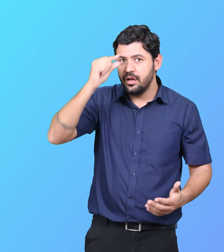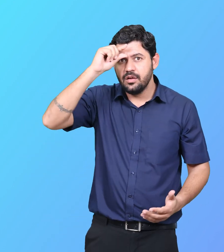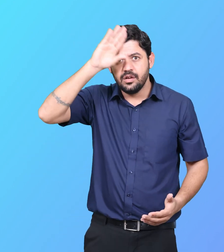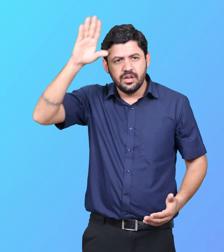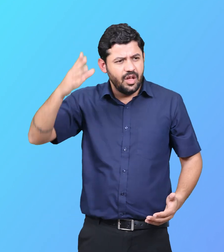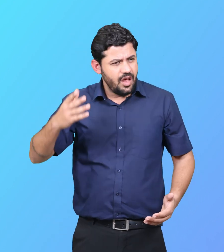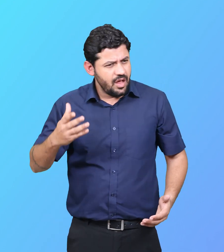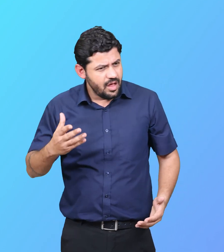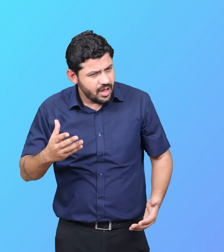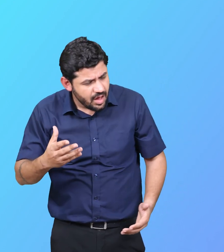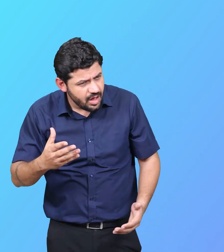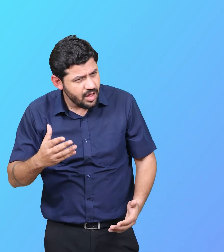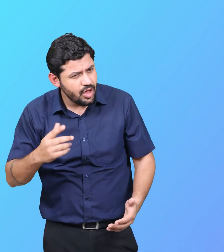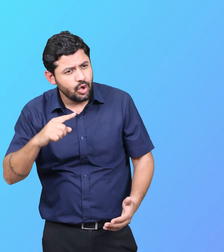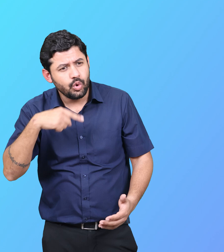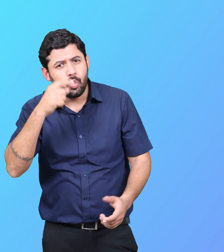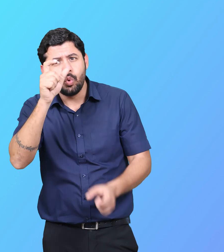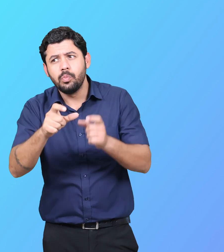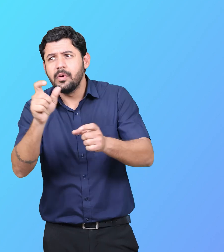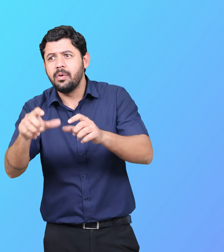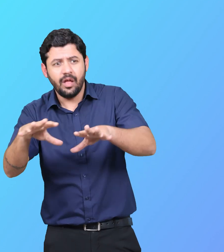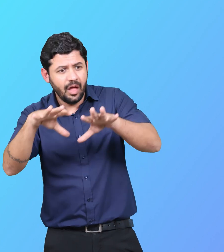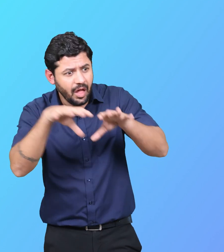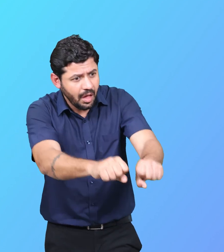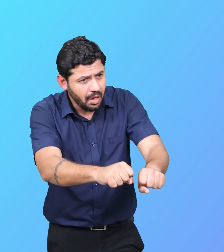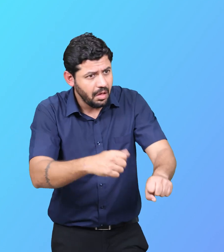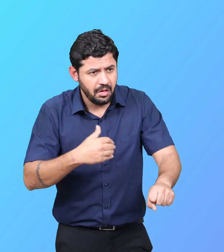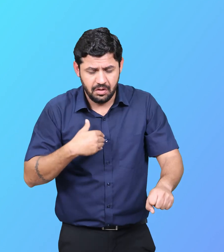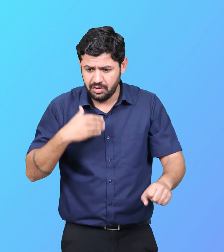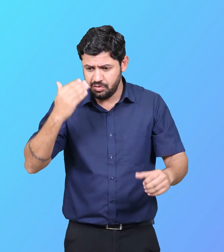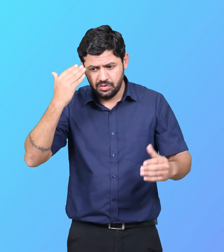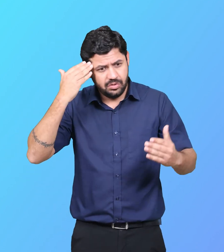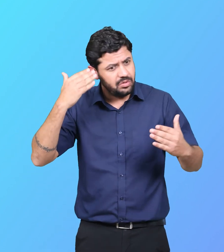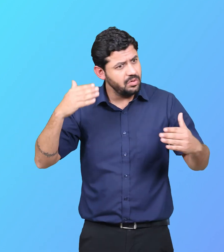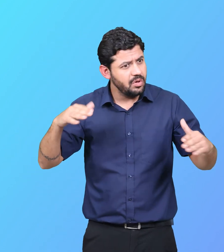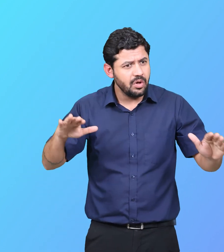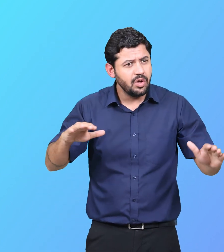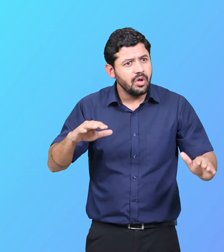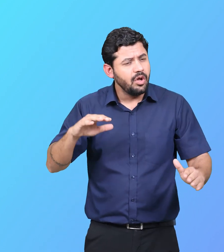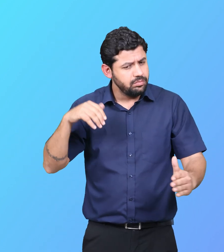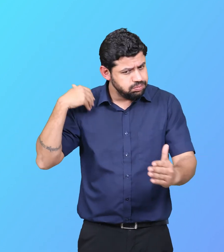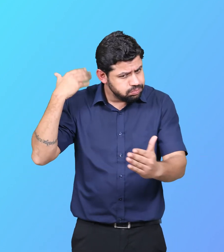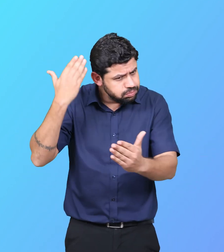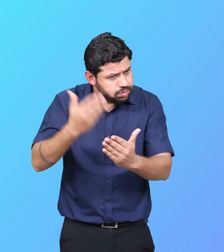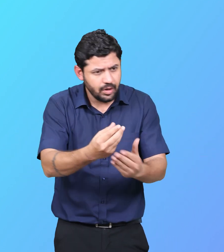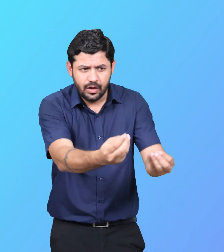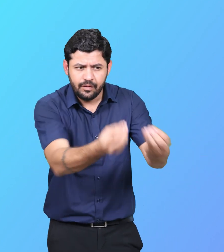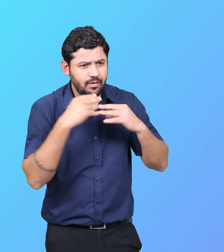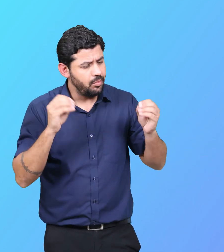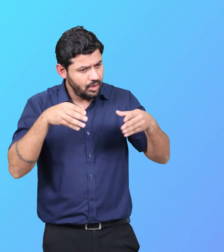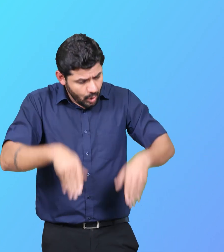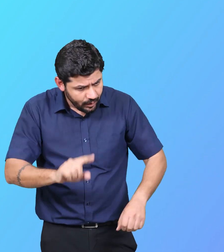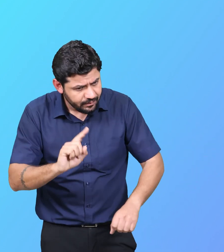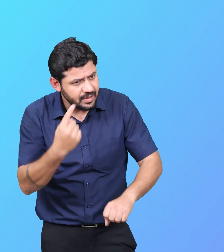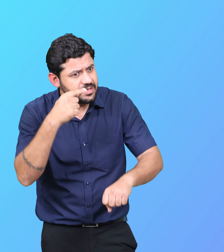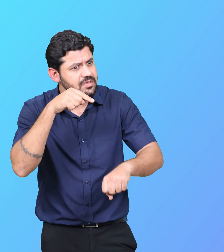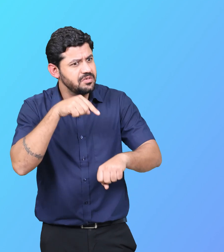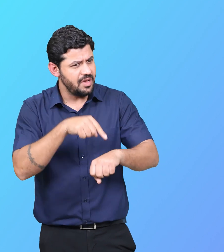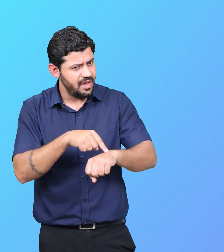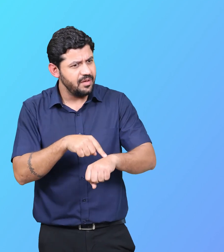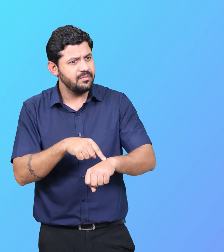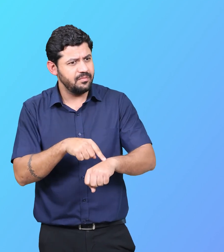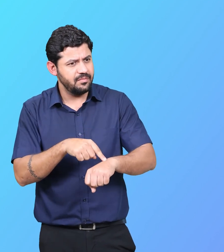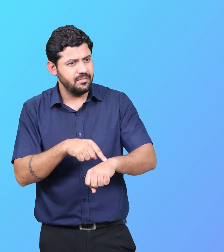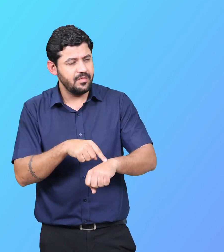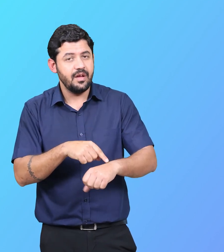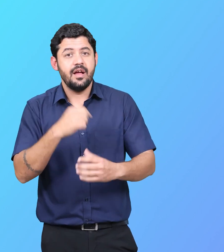Abimelech said, “Today is the first time I have heard about this. You never mentioned it before. I do not know who did this.”